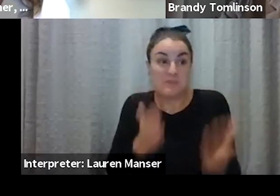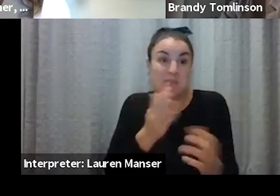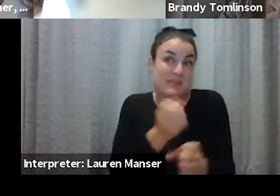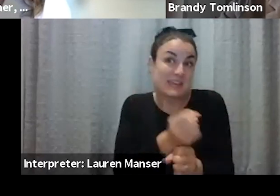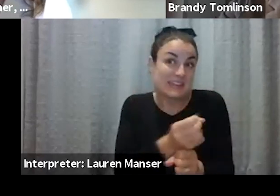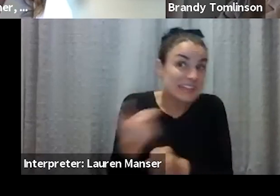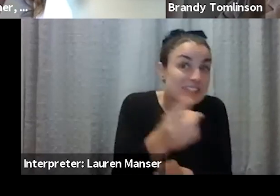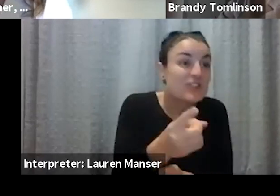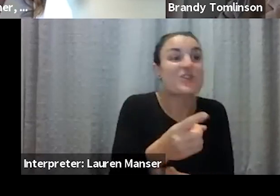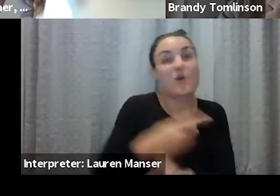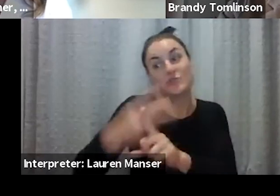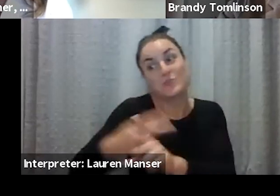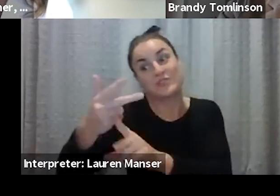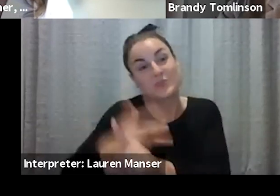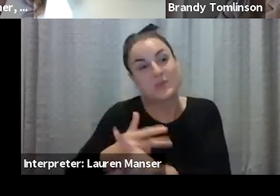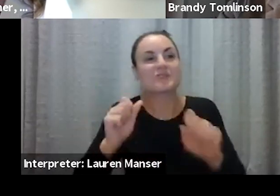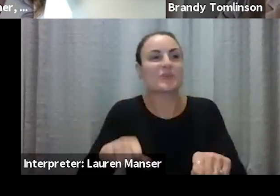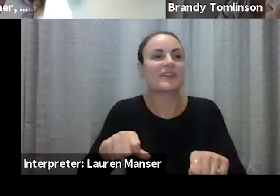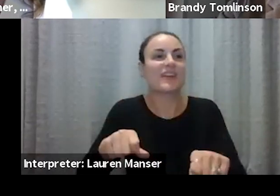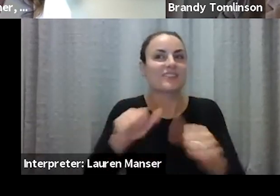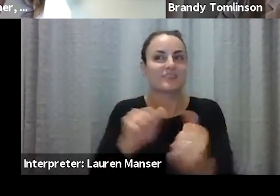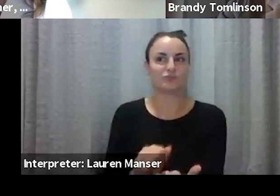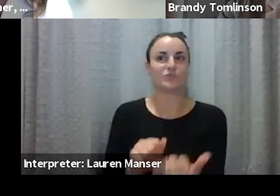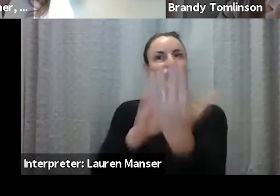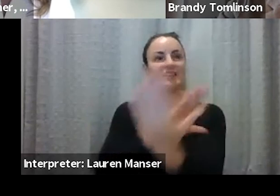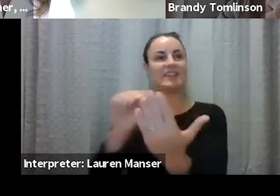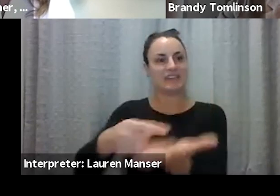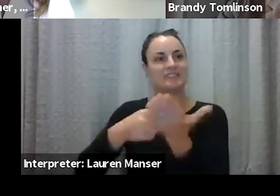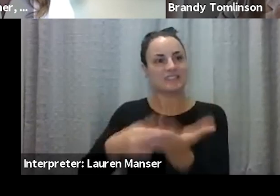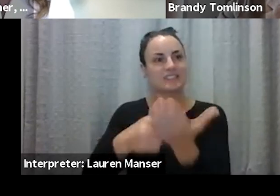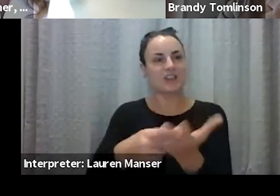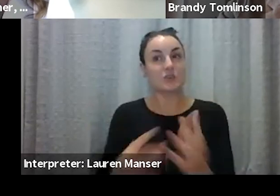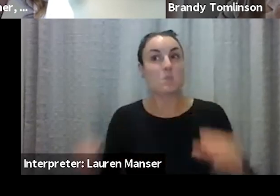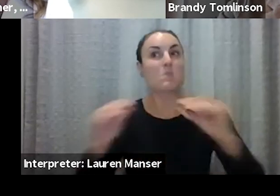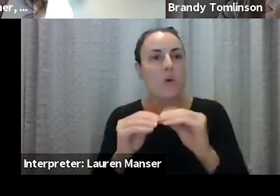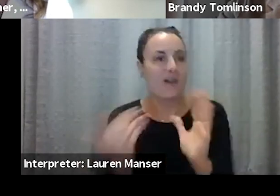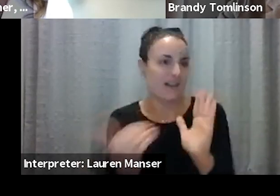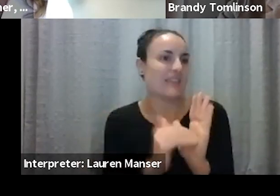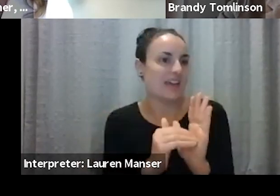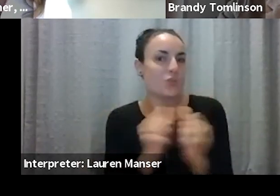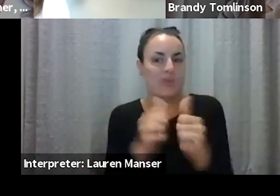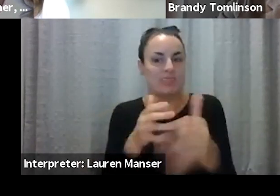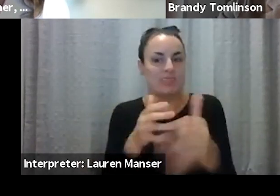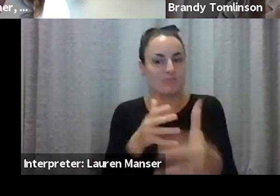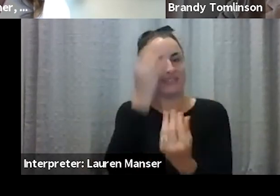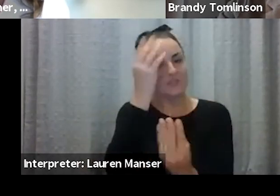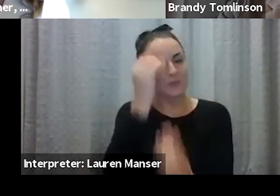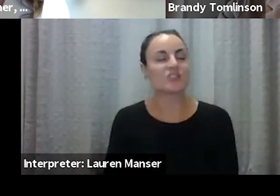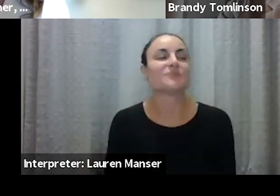But thank you all so much for your time and participation. And in the interest of everyone's time, we're just about at four o'clock,